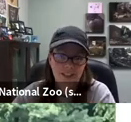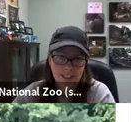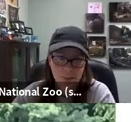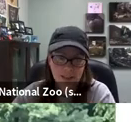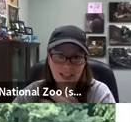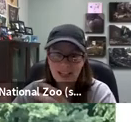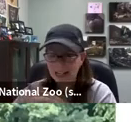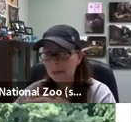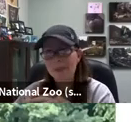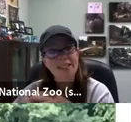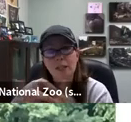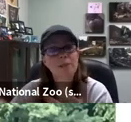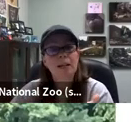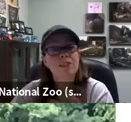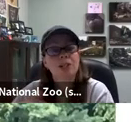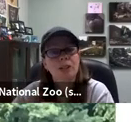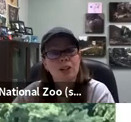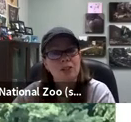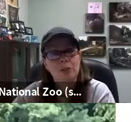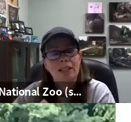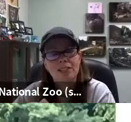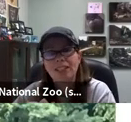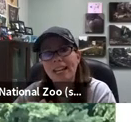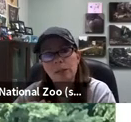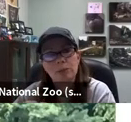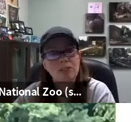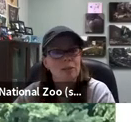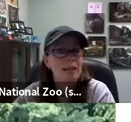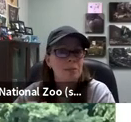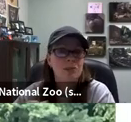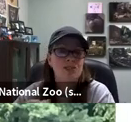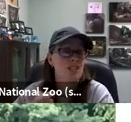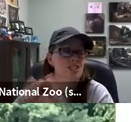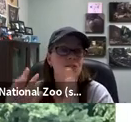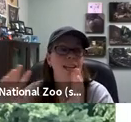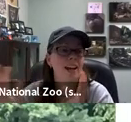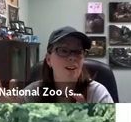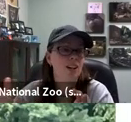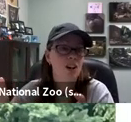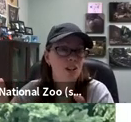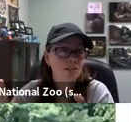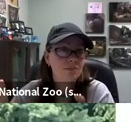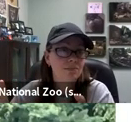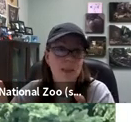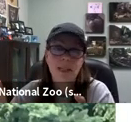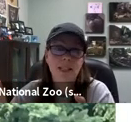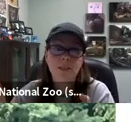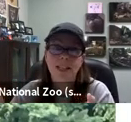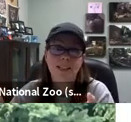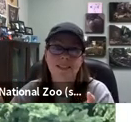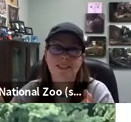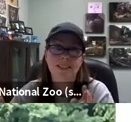exhibit? And sometimes it also depends on the animal. Some animals just don't care at all